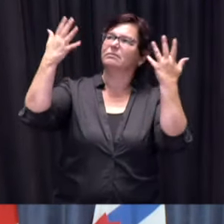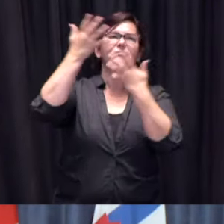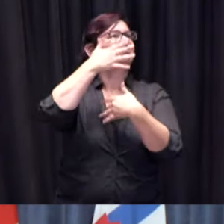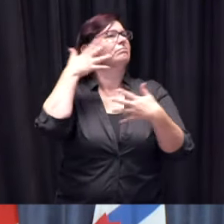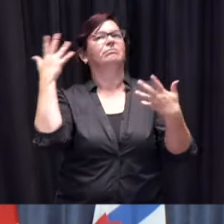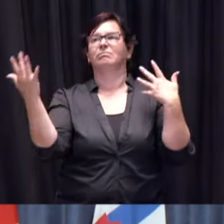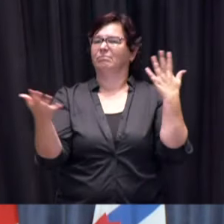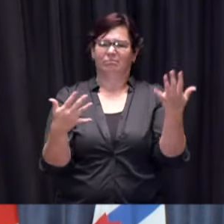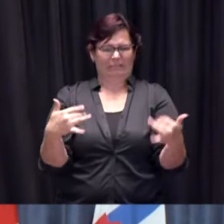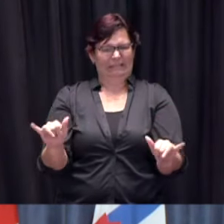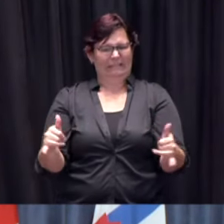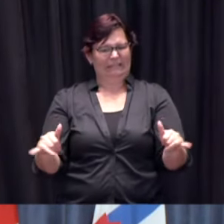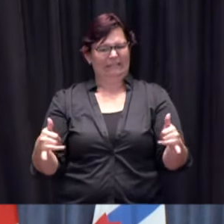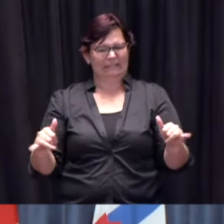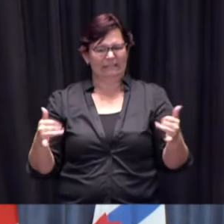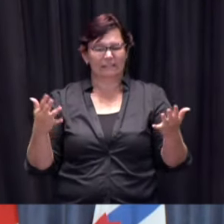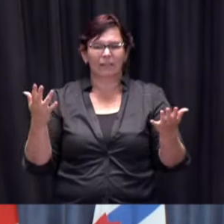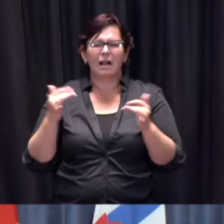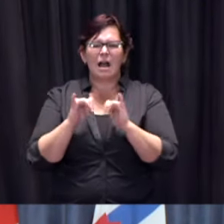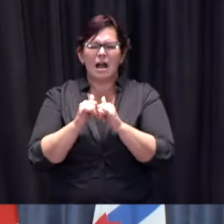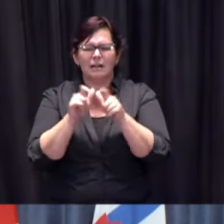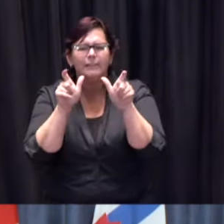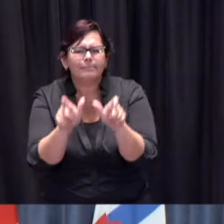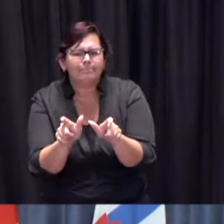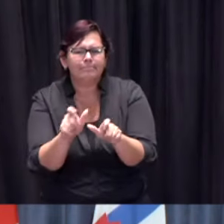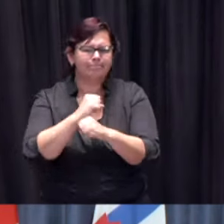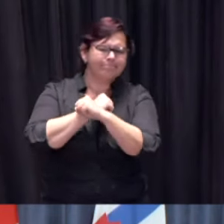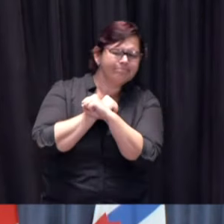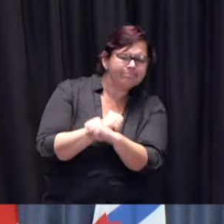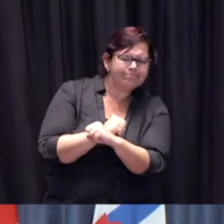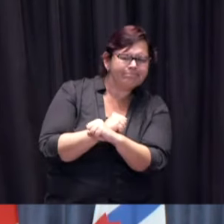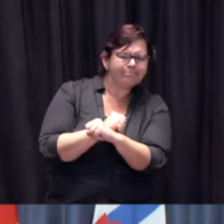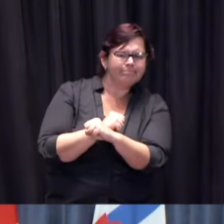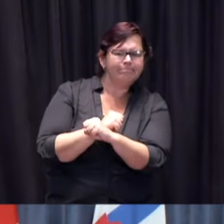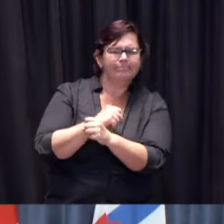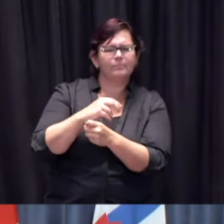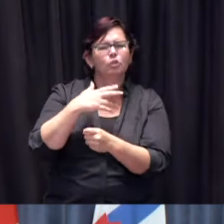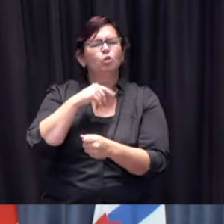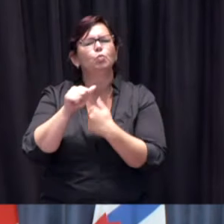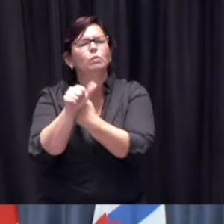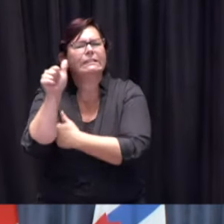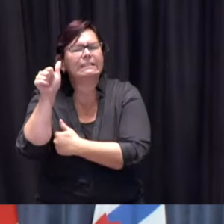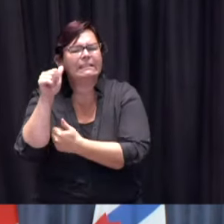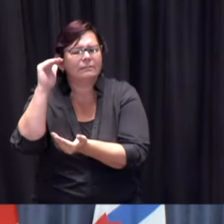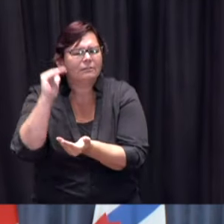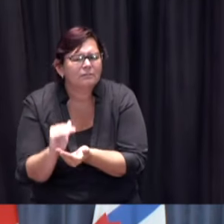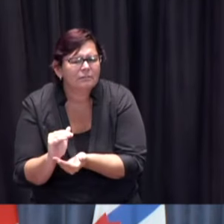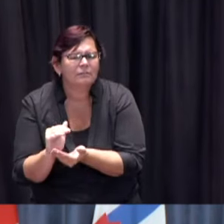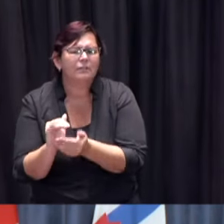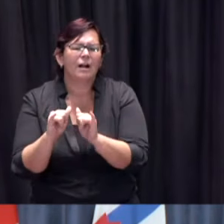and manage risk and that's where a lot of the enhanced protocols and guidelines whether it's for playgrounds that have